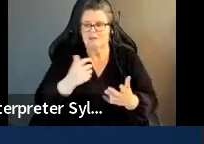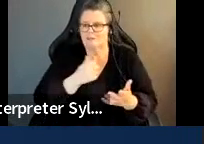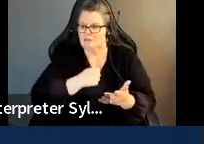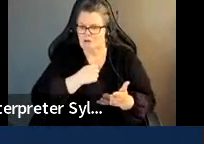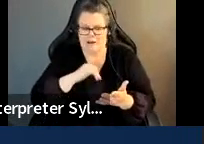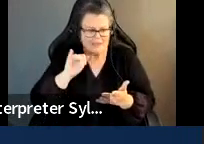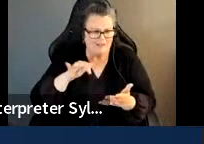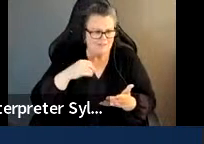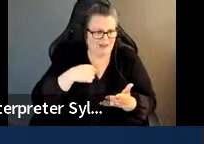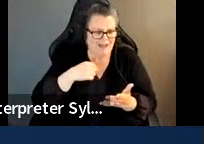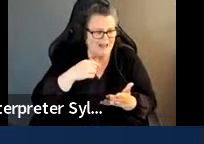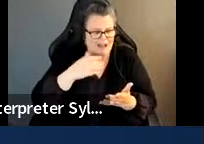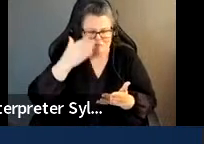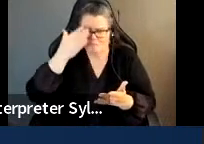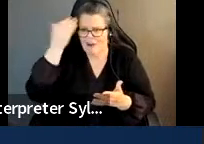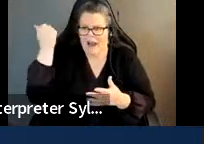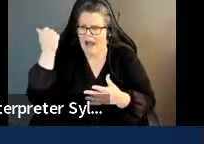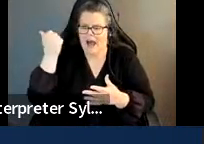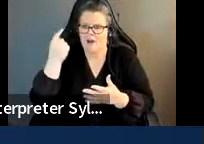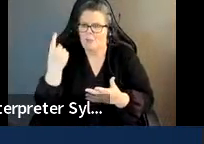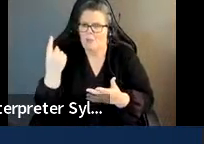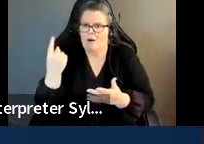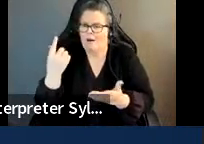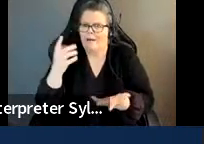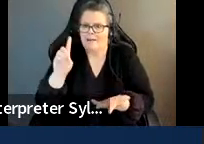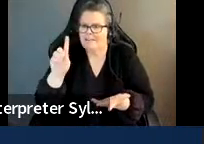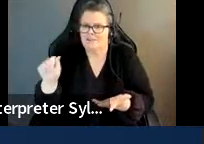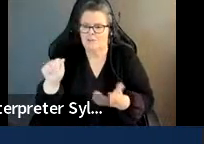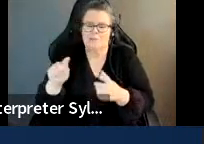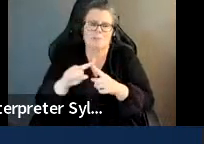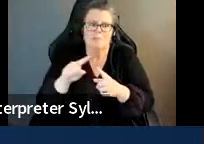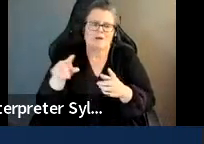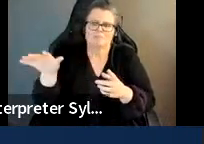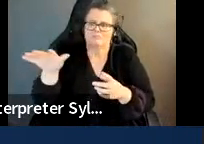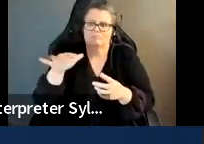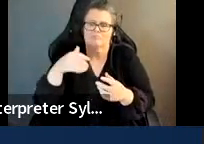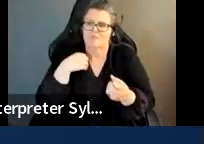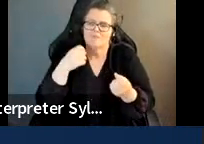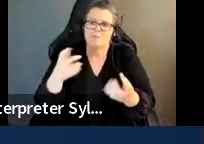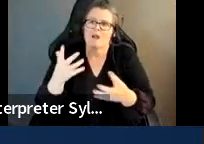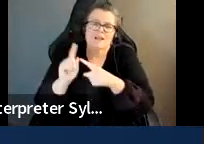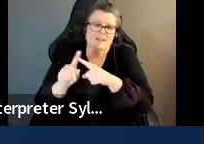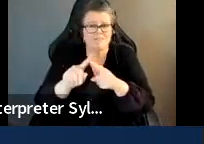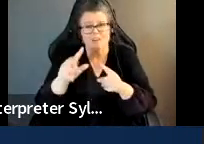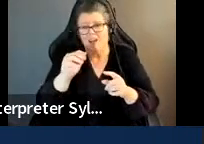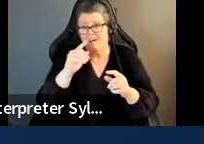here, but there are also many disabilities out there, and we're all different. Everybody's different.